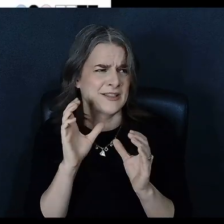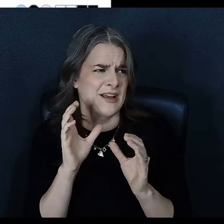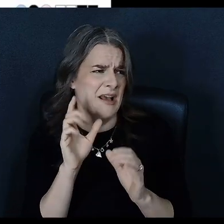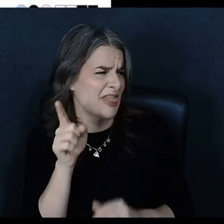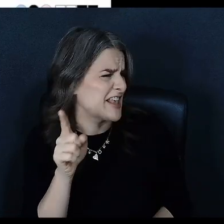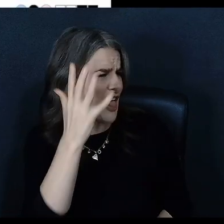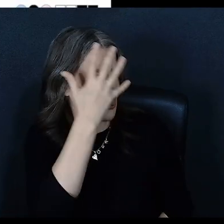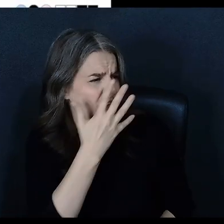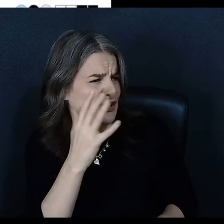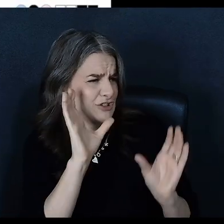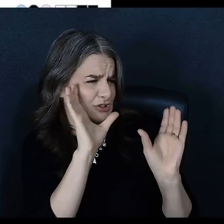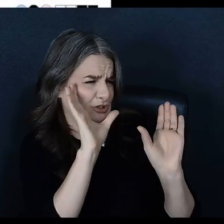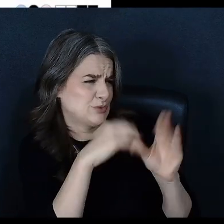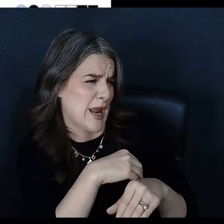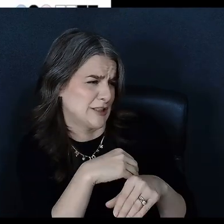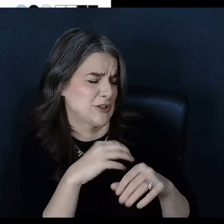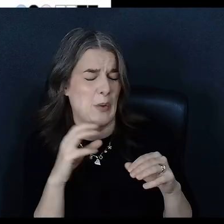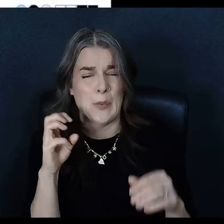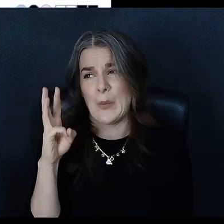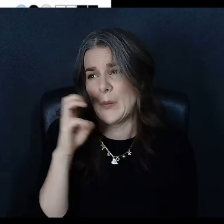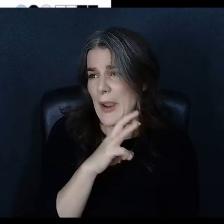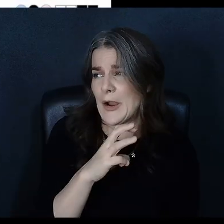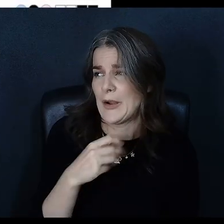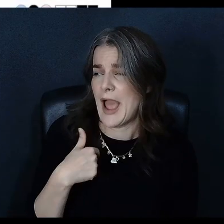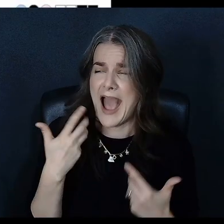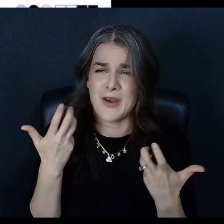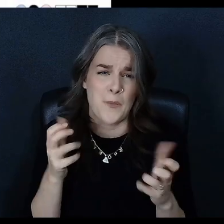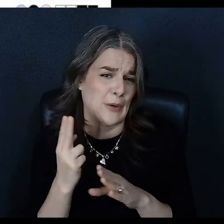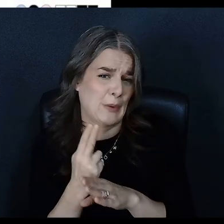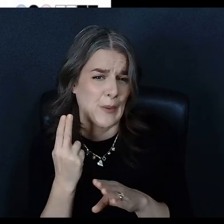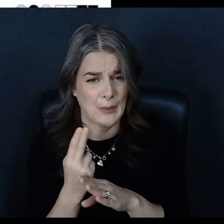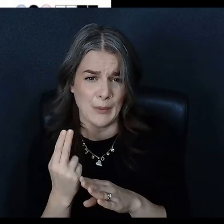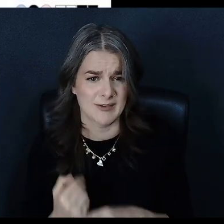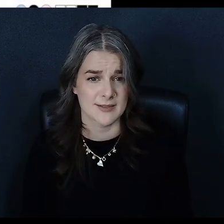And I point out to people that if you're not